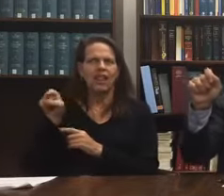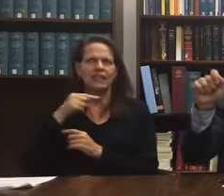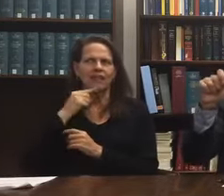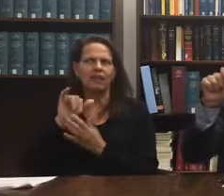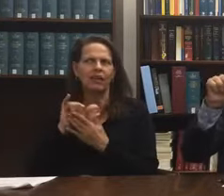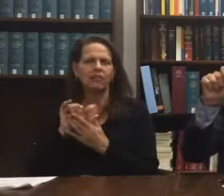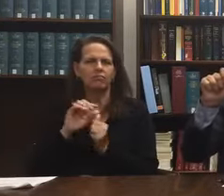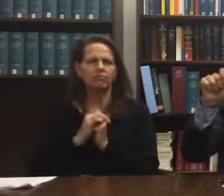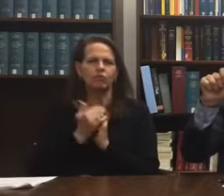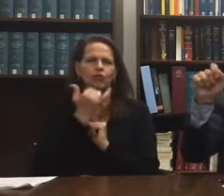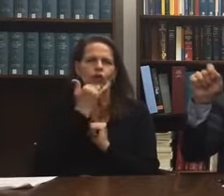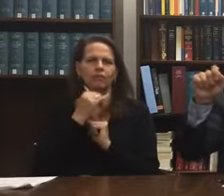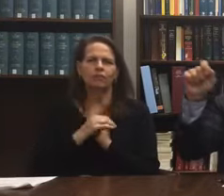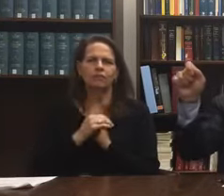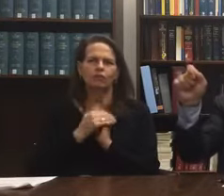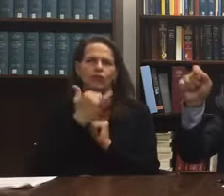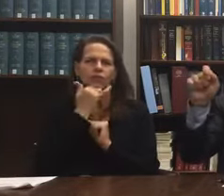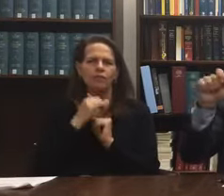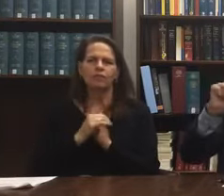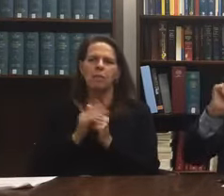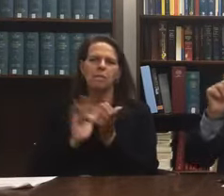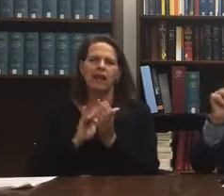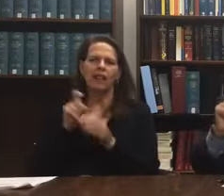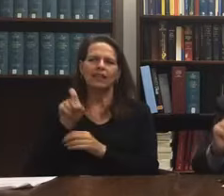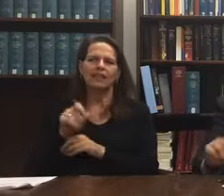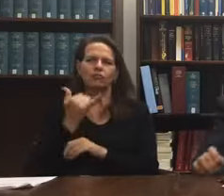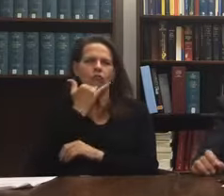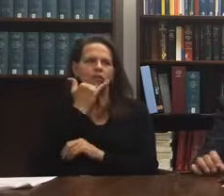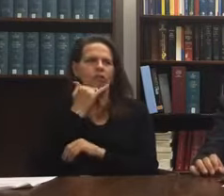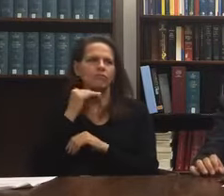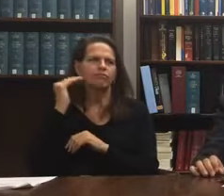they said this about his medical needs that's wrong okay so listen for factual